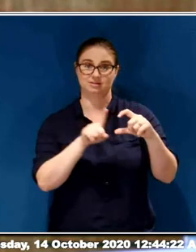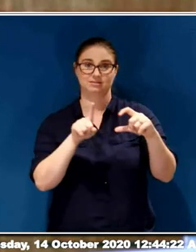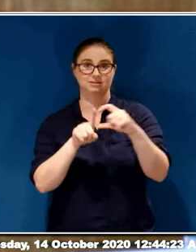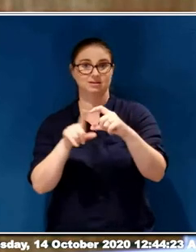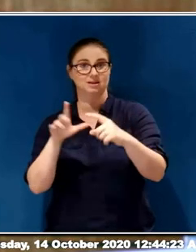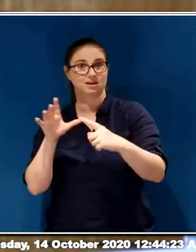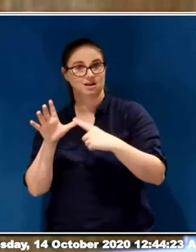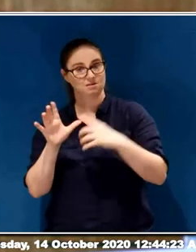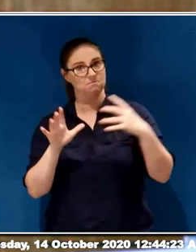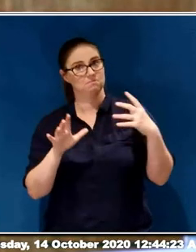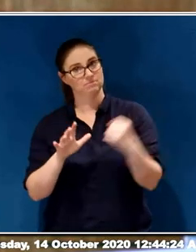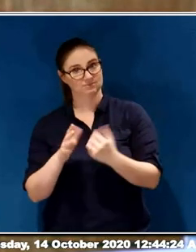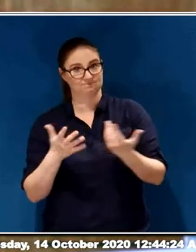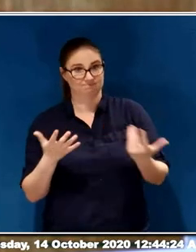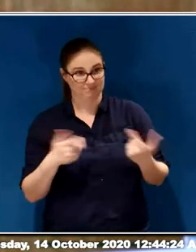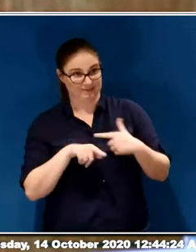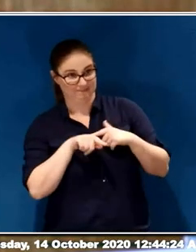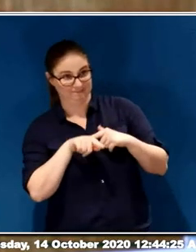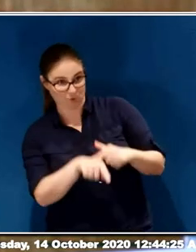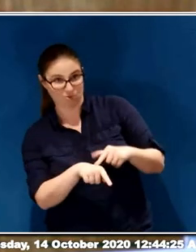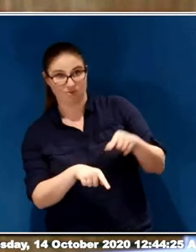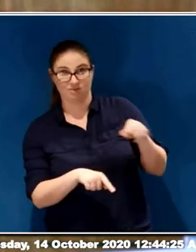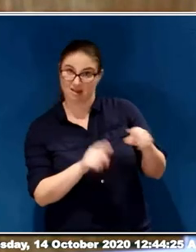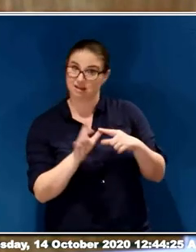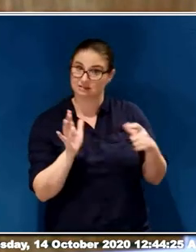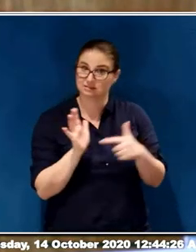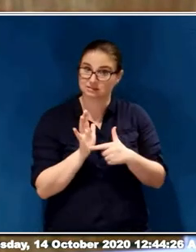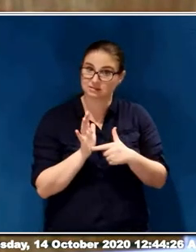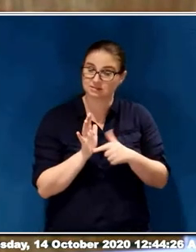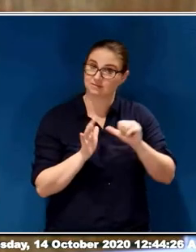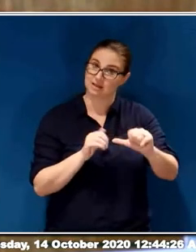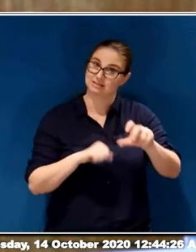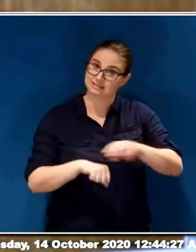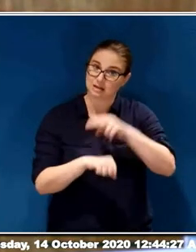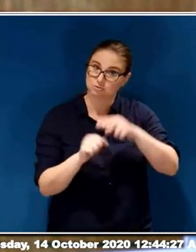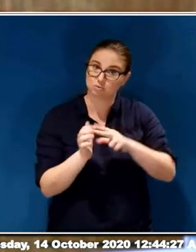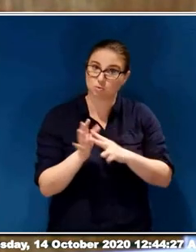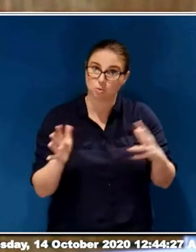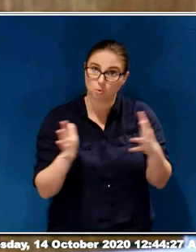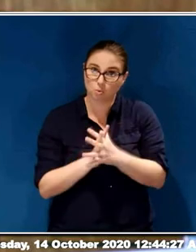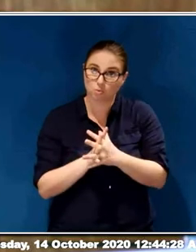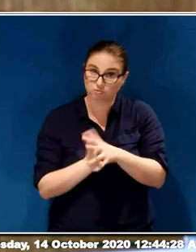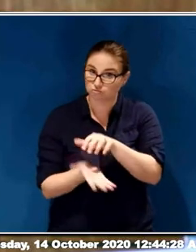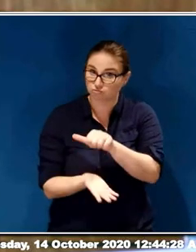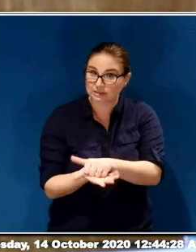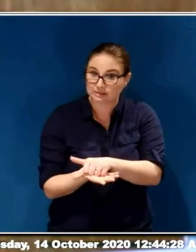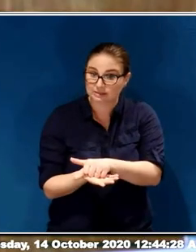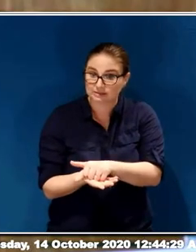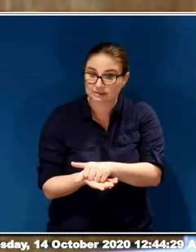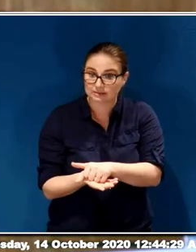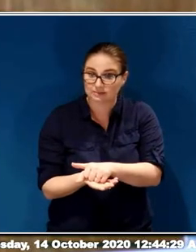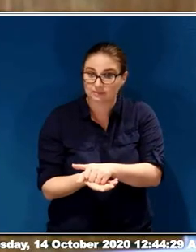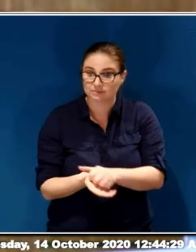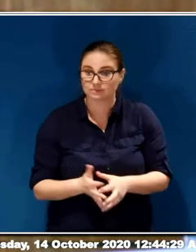Act. So that's the National law. Is that right? DR de BRUIN: That's correct, yes.